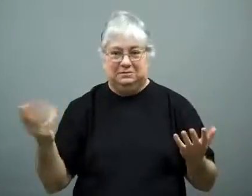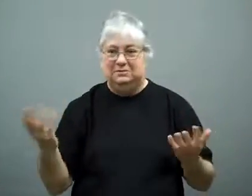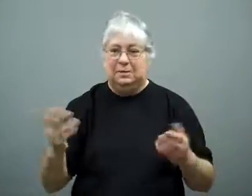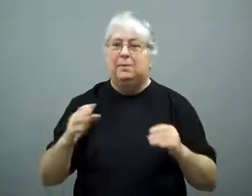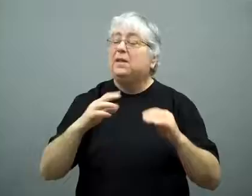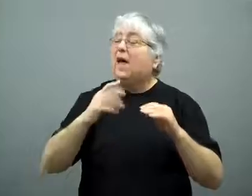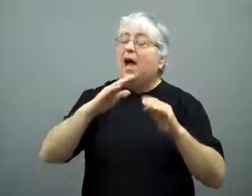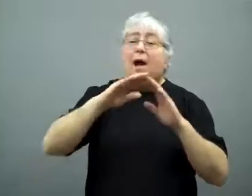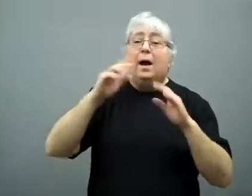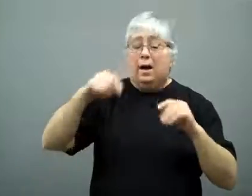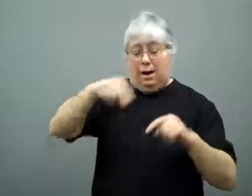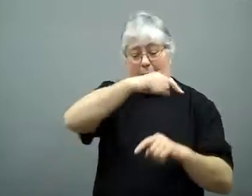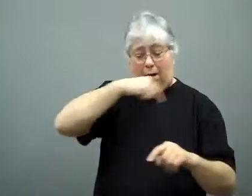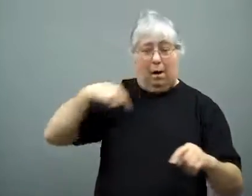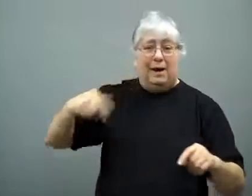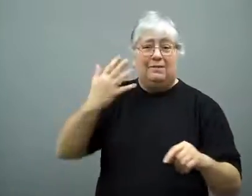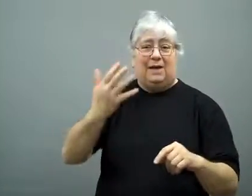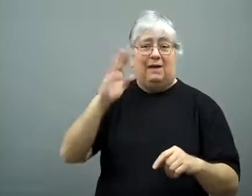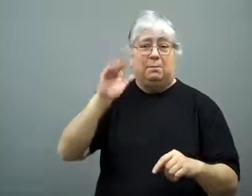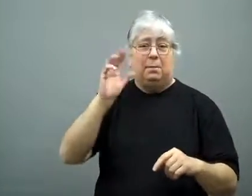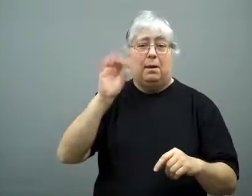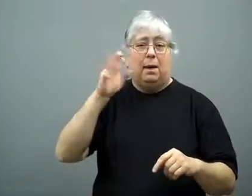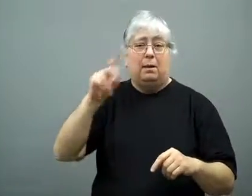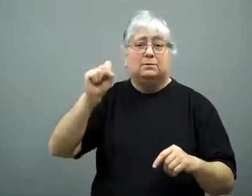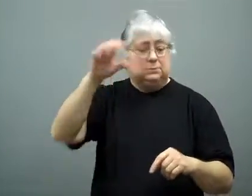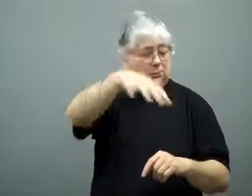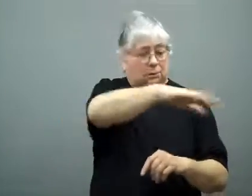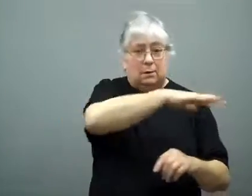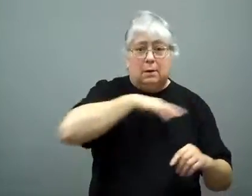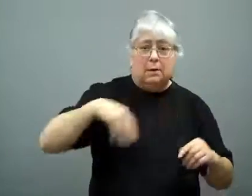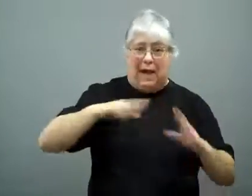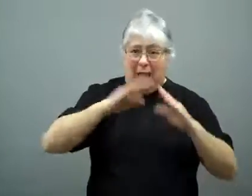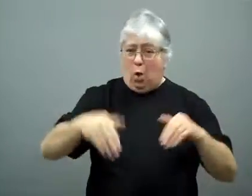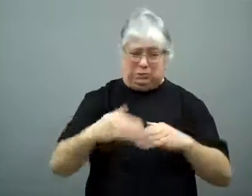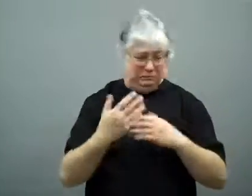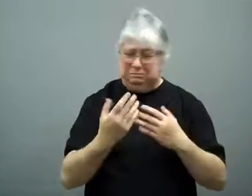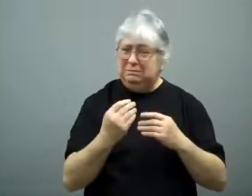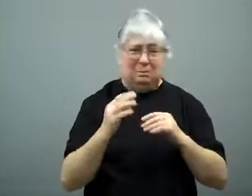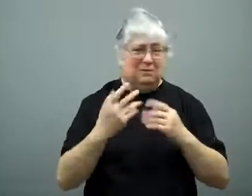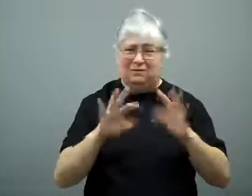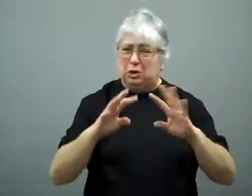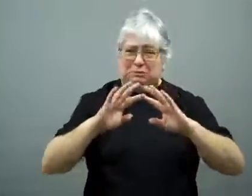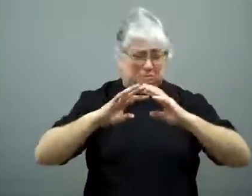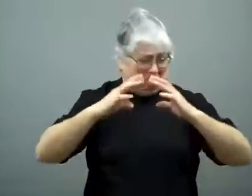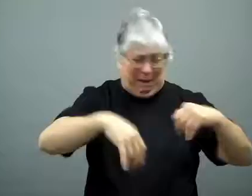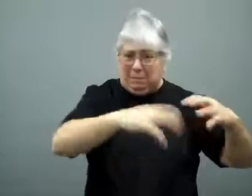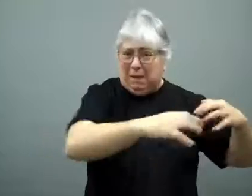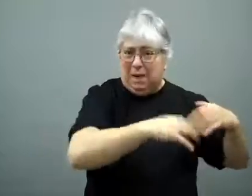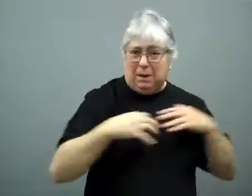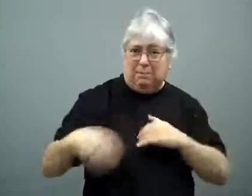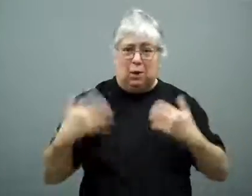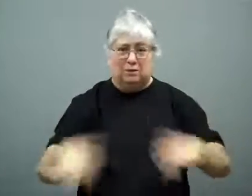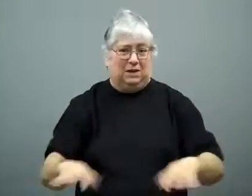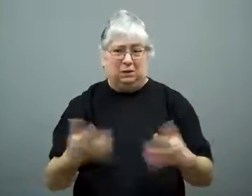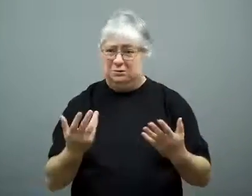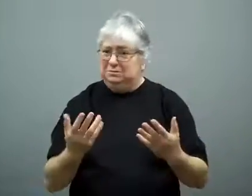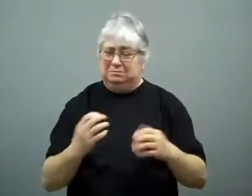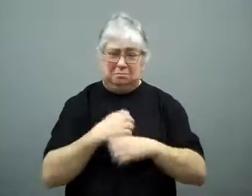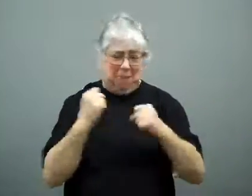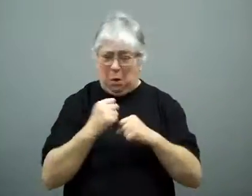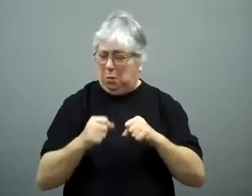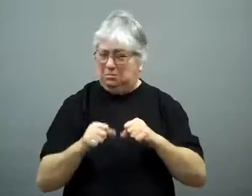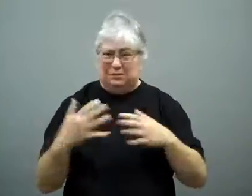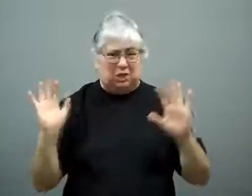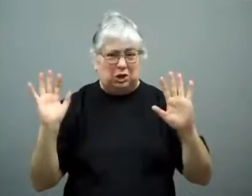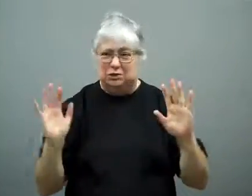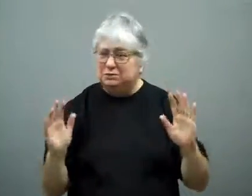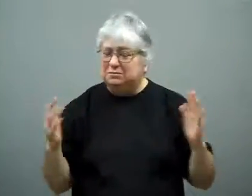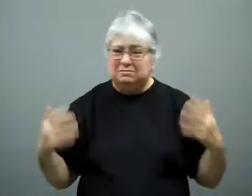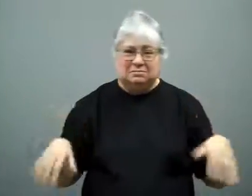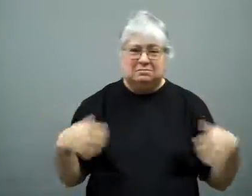Houses were leveled in a five block area.